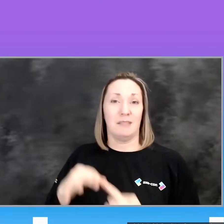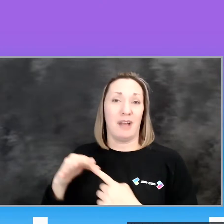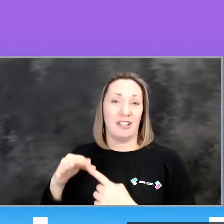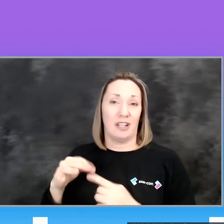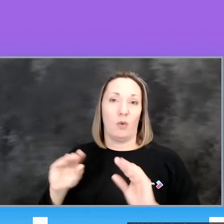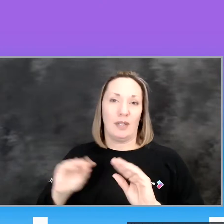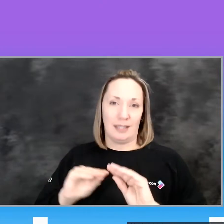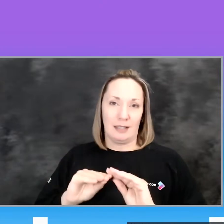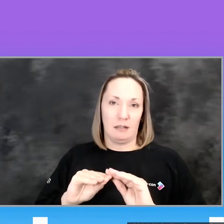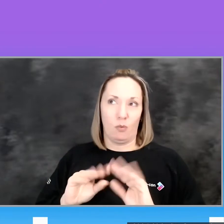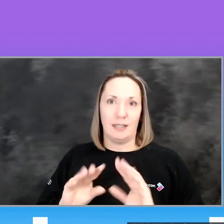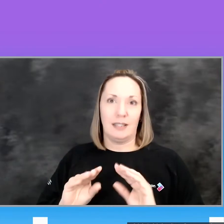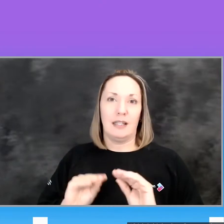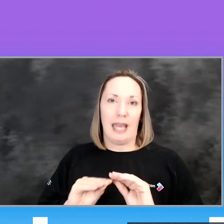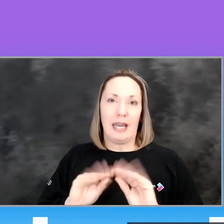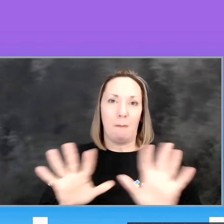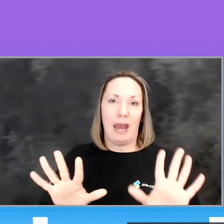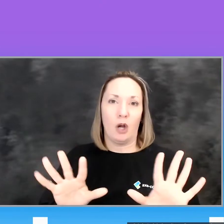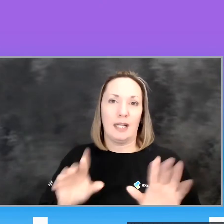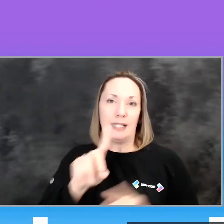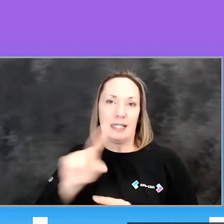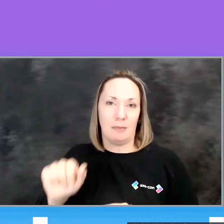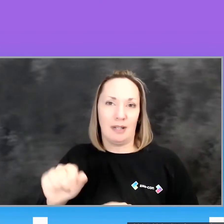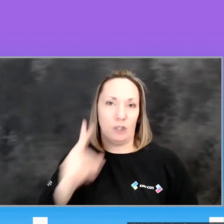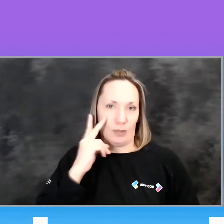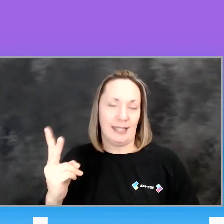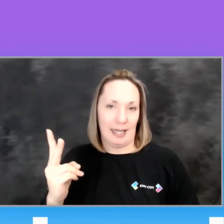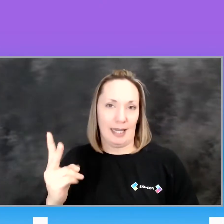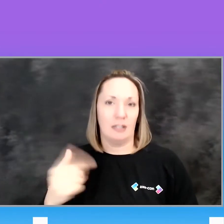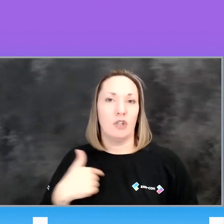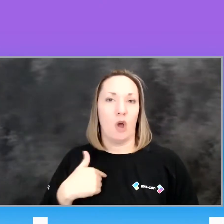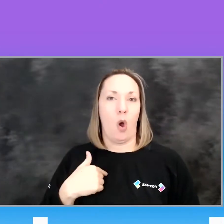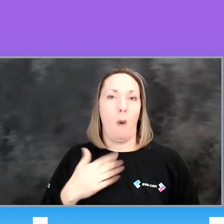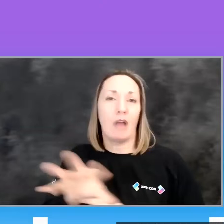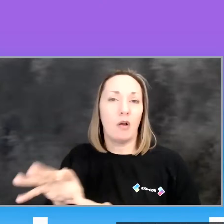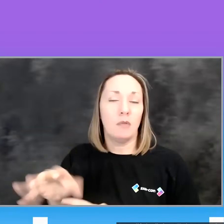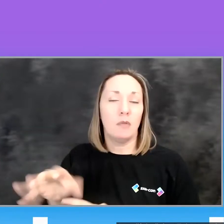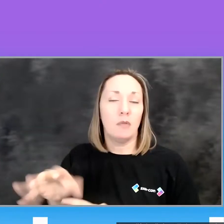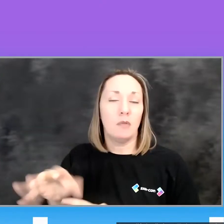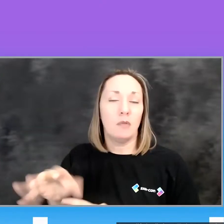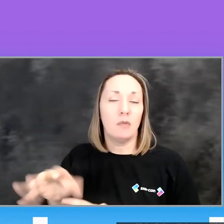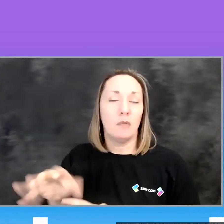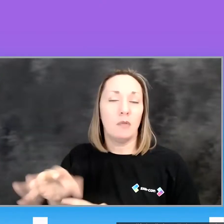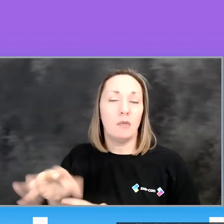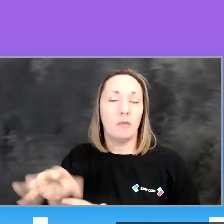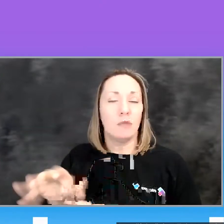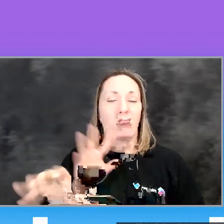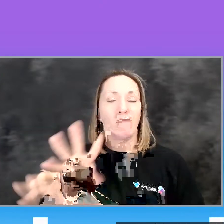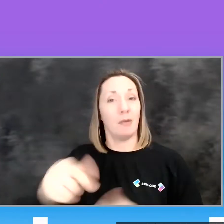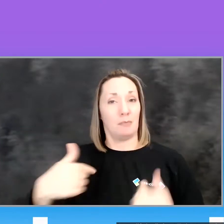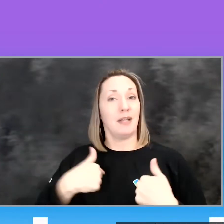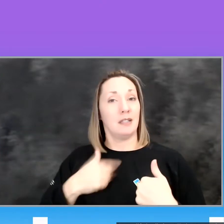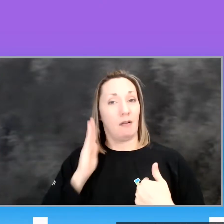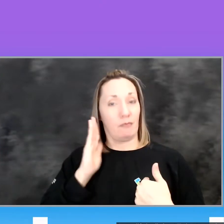apparent disability. So I my life is all about I'm going. Too